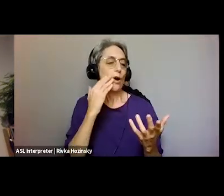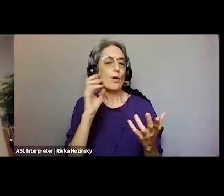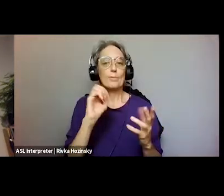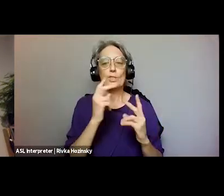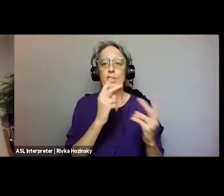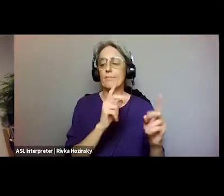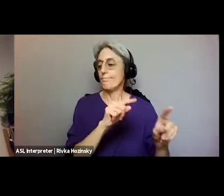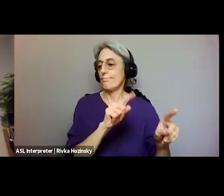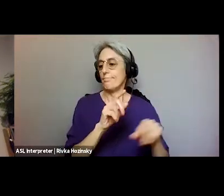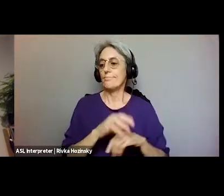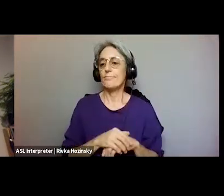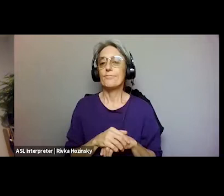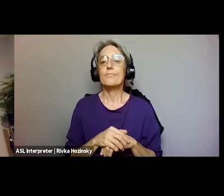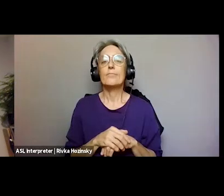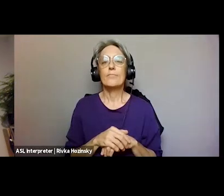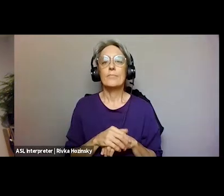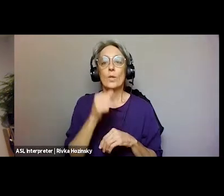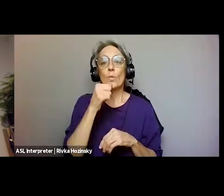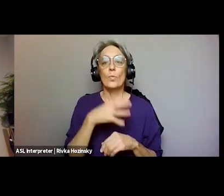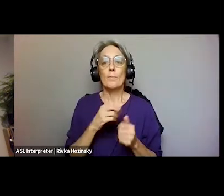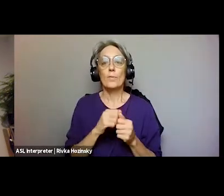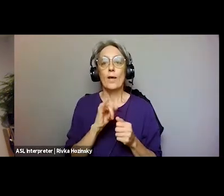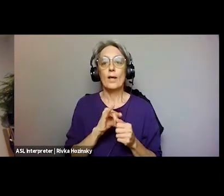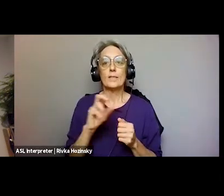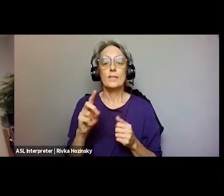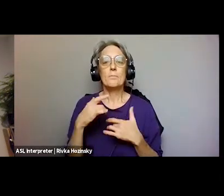these women with intellectual developmental disabilities are more likely to get that sub